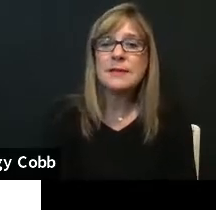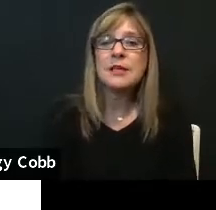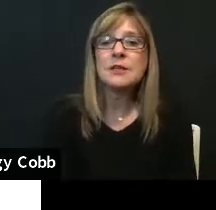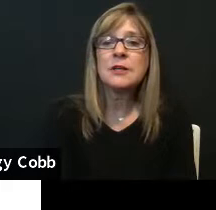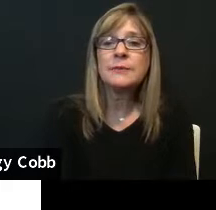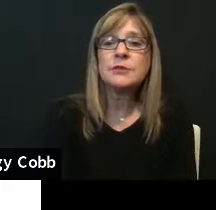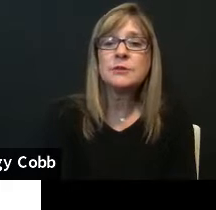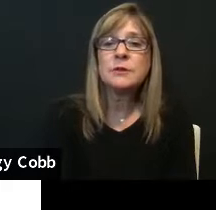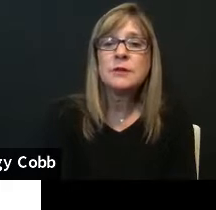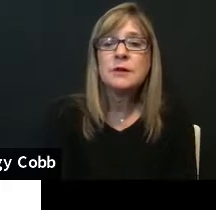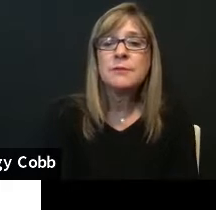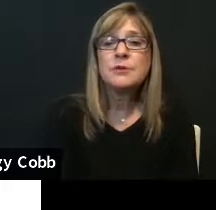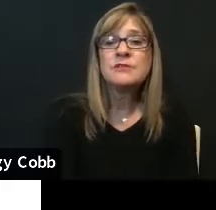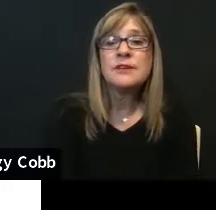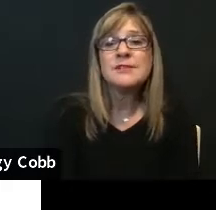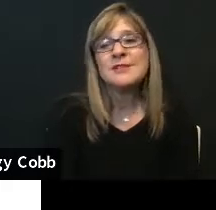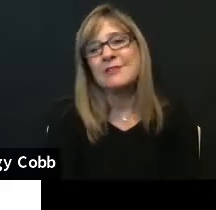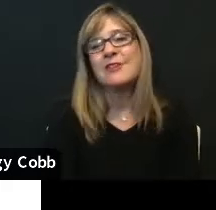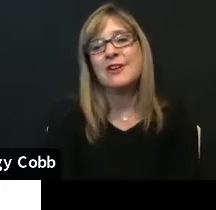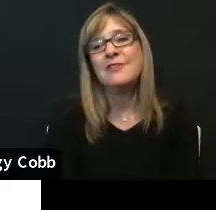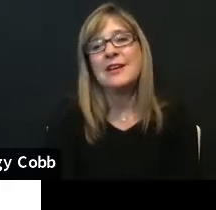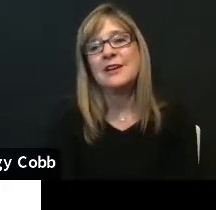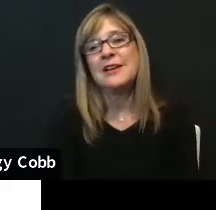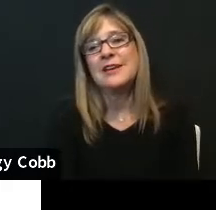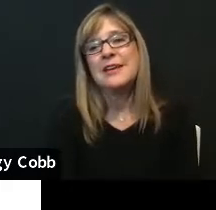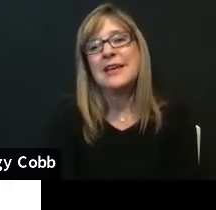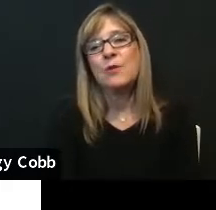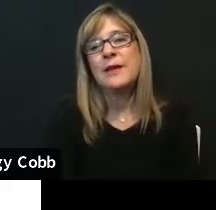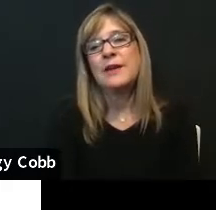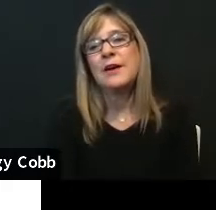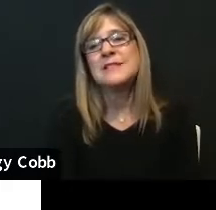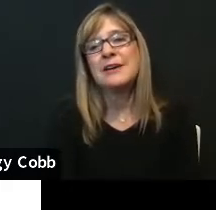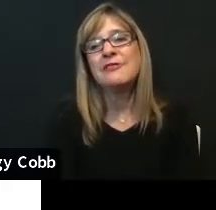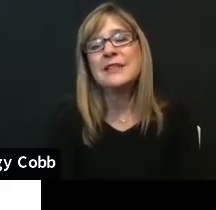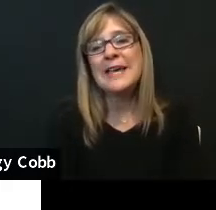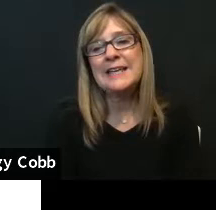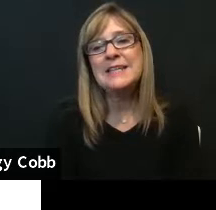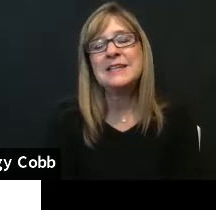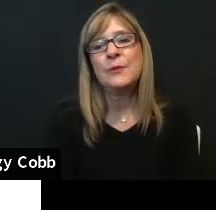that they can look up to. Most of us are deaf or hard of hearing and we are deaf-led.